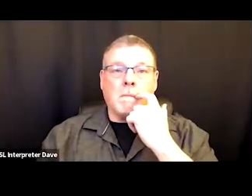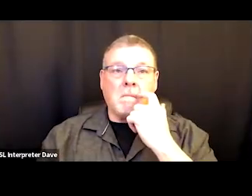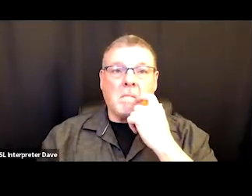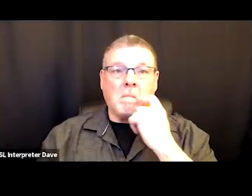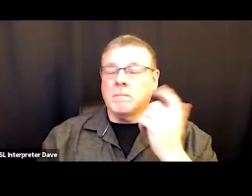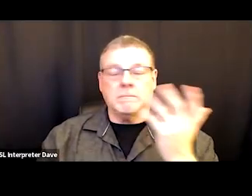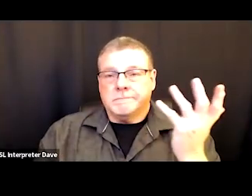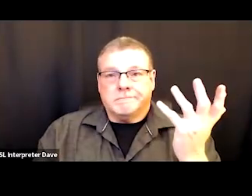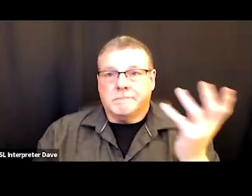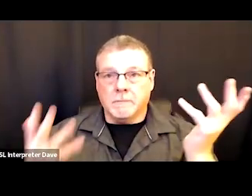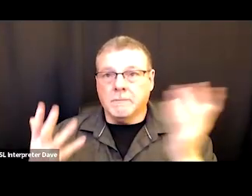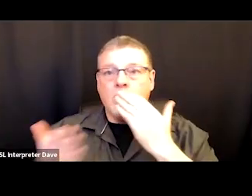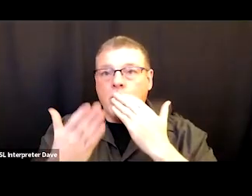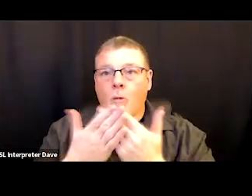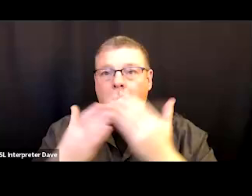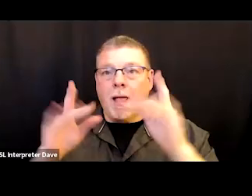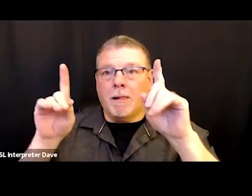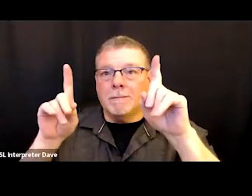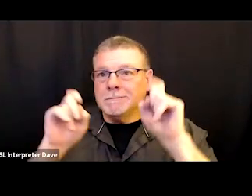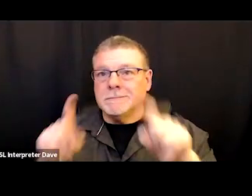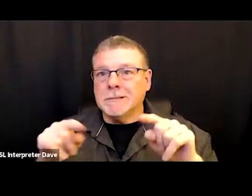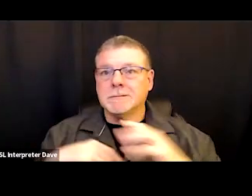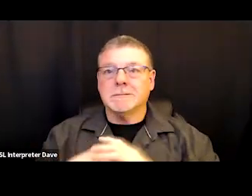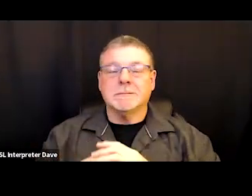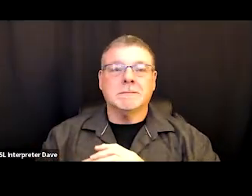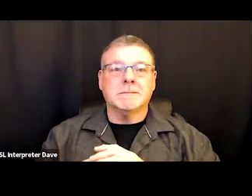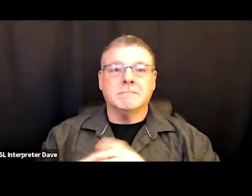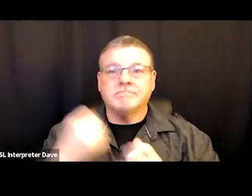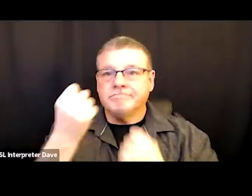It is validated and it stands up in the court of law.